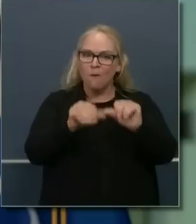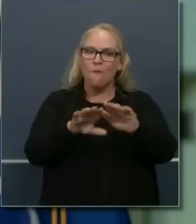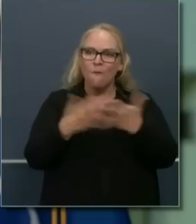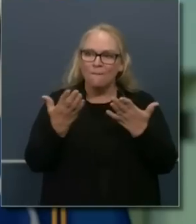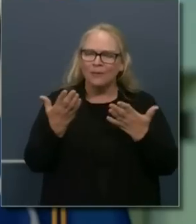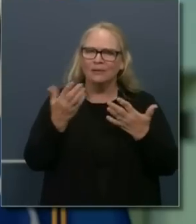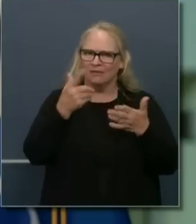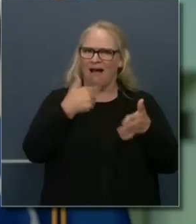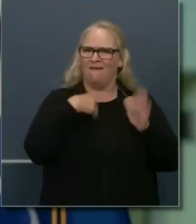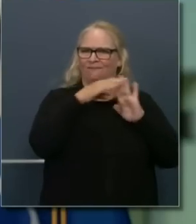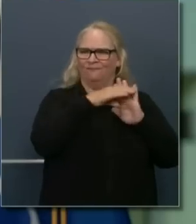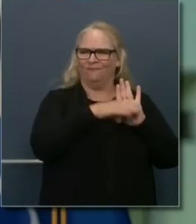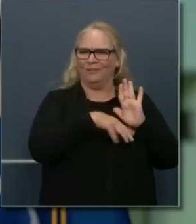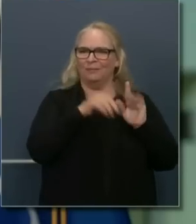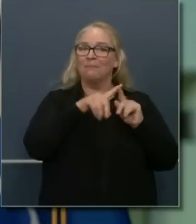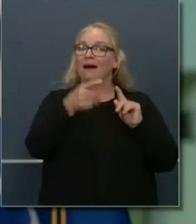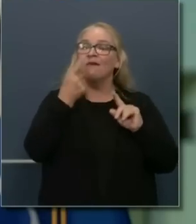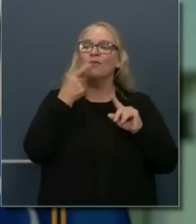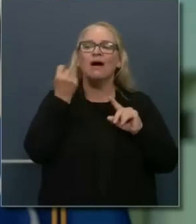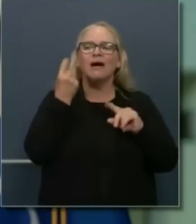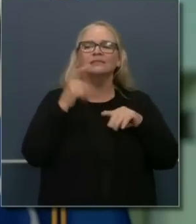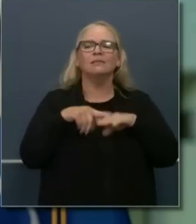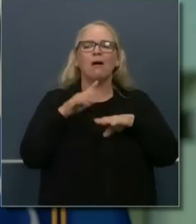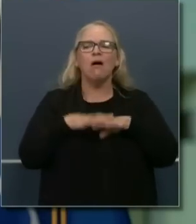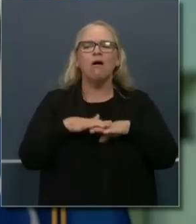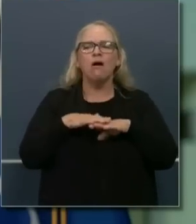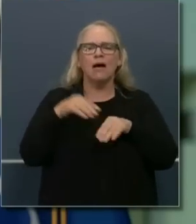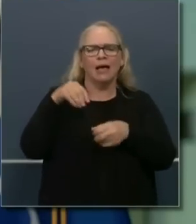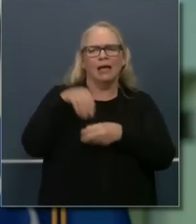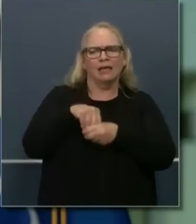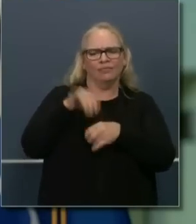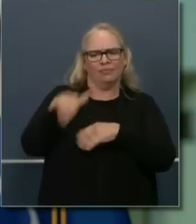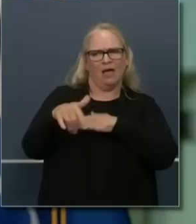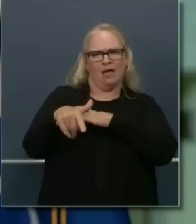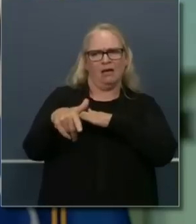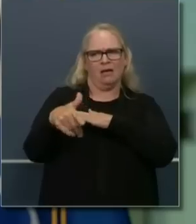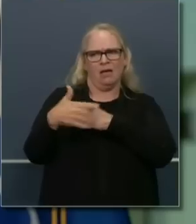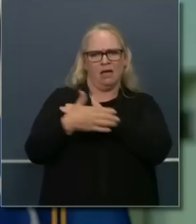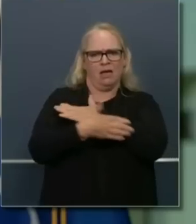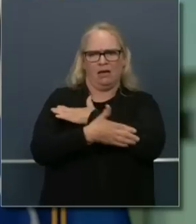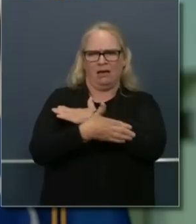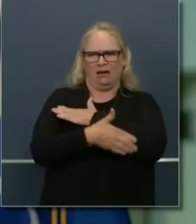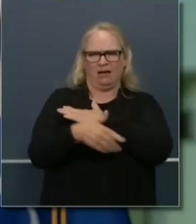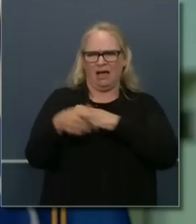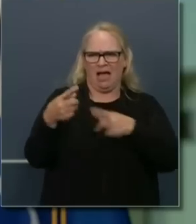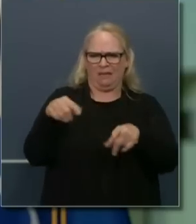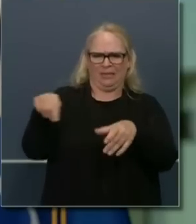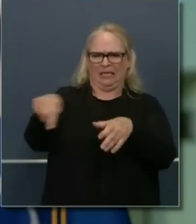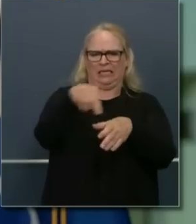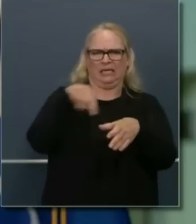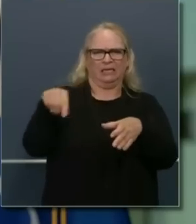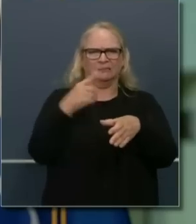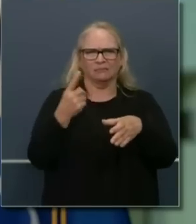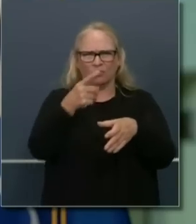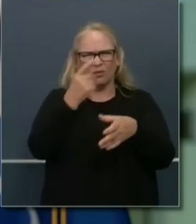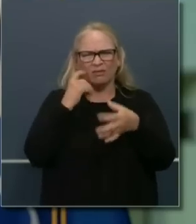NOT JUST BE OPEN IN PERSON BUT STAY OPEN IN PERSON. GIVEN THAT DEPENDS ON THE